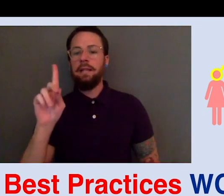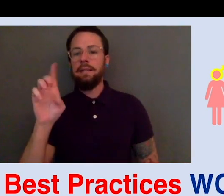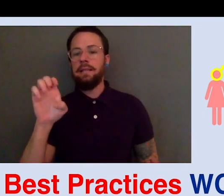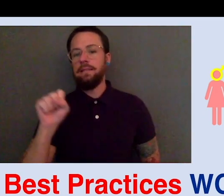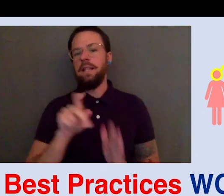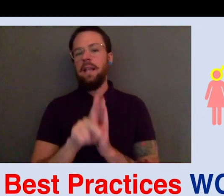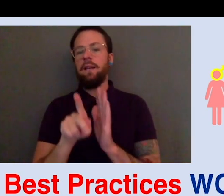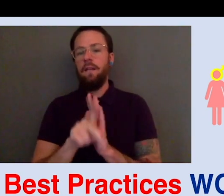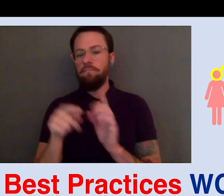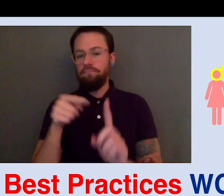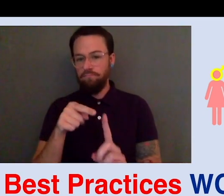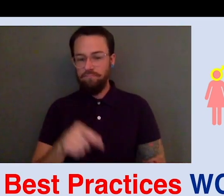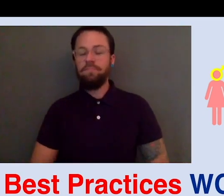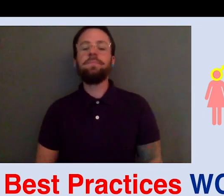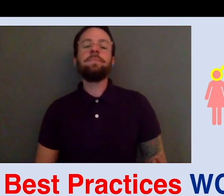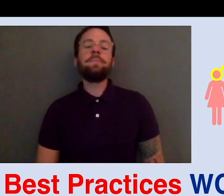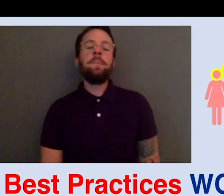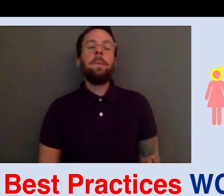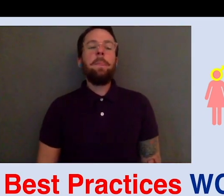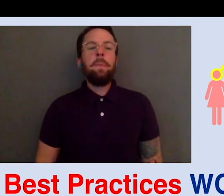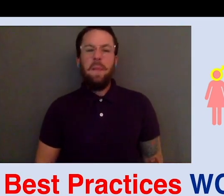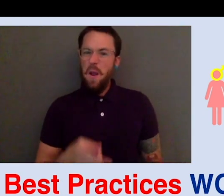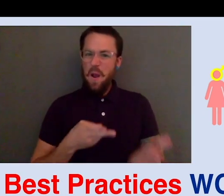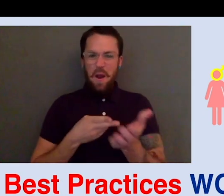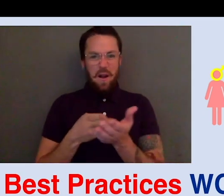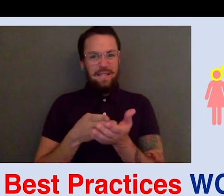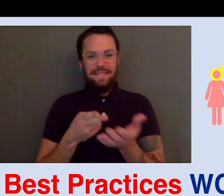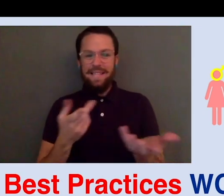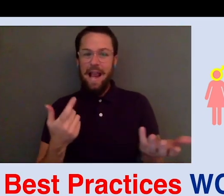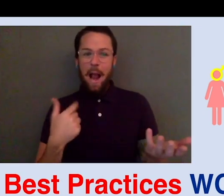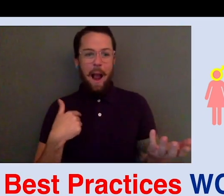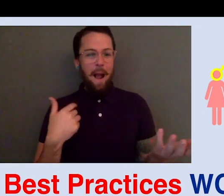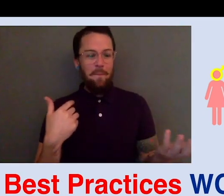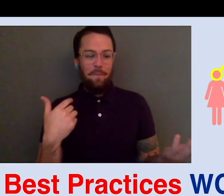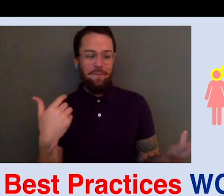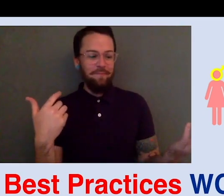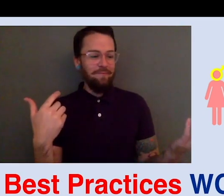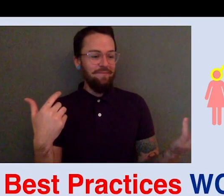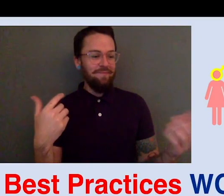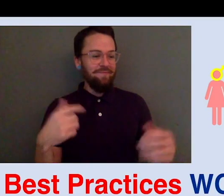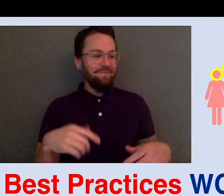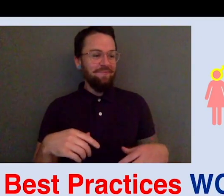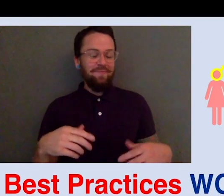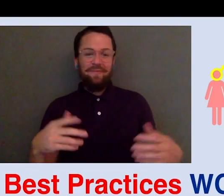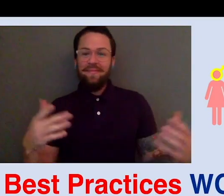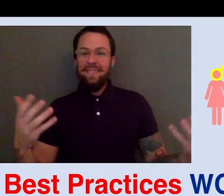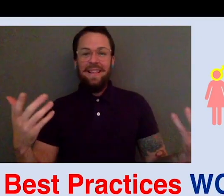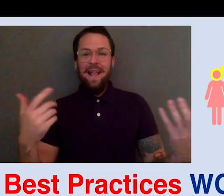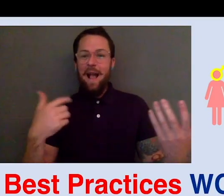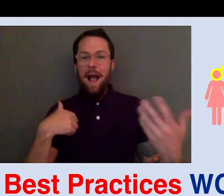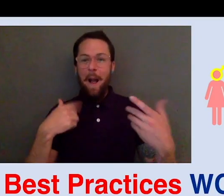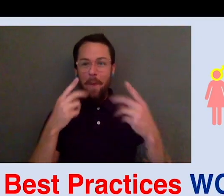I work specifically at the Kendall demonstration elementary school, KDES.